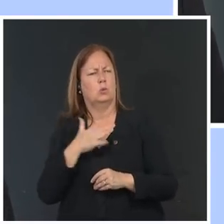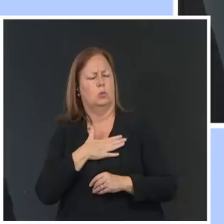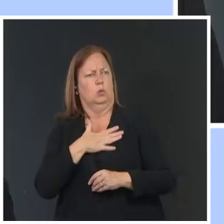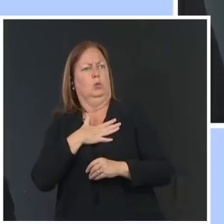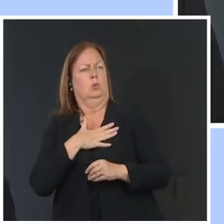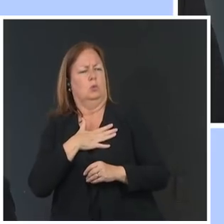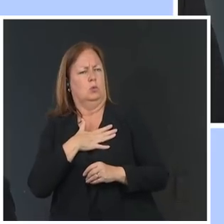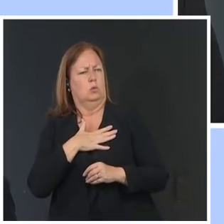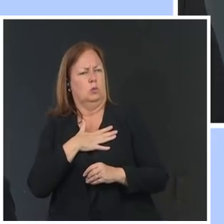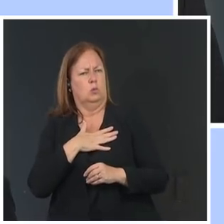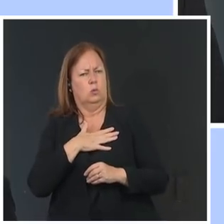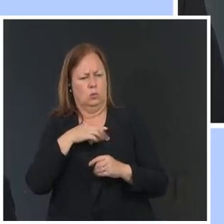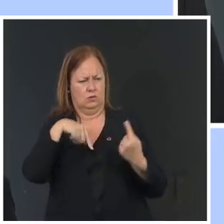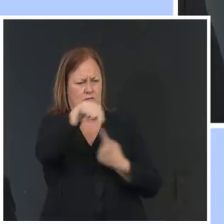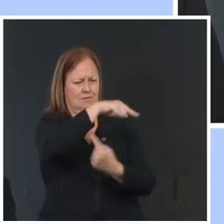And when the language is taken up as